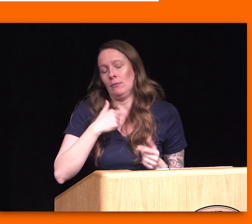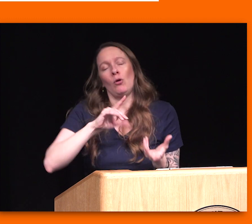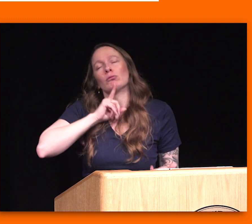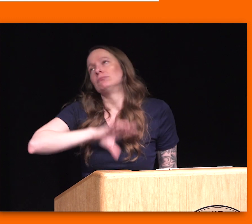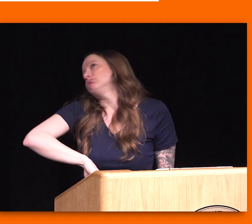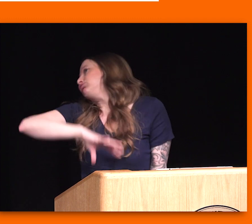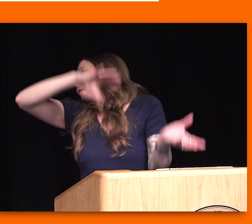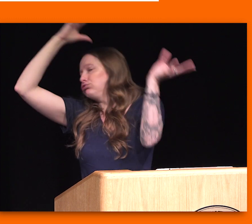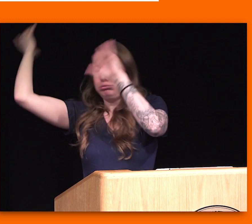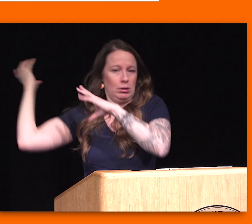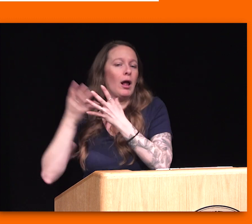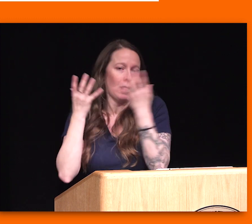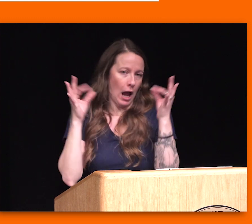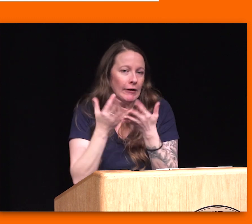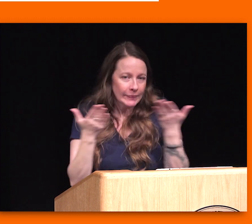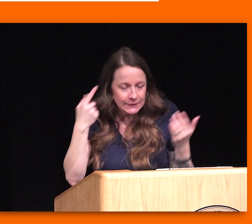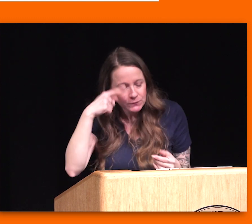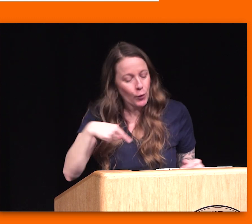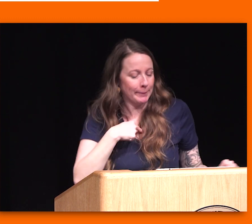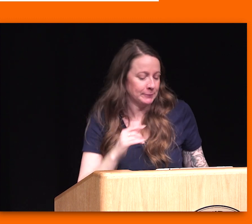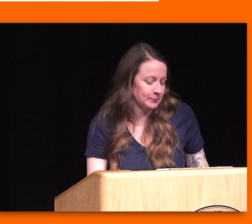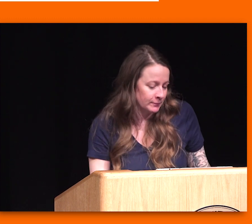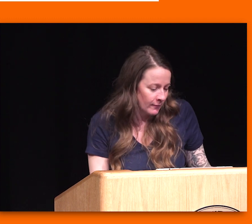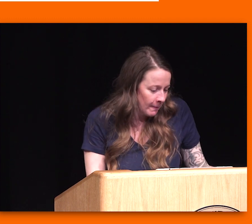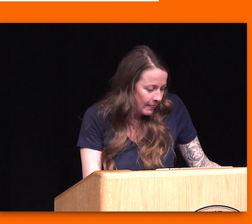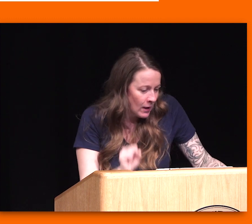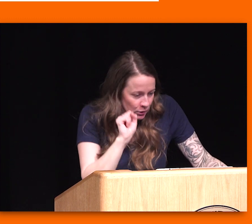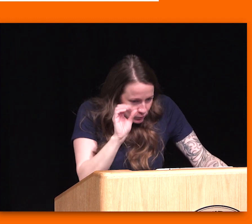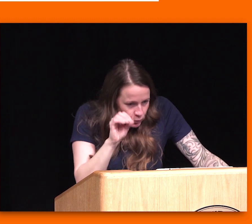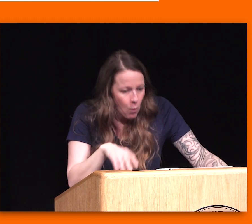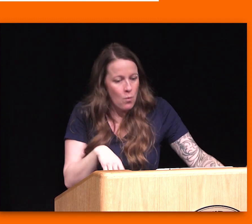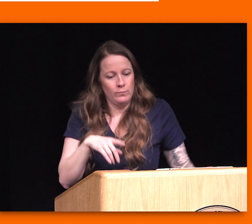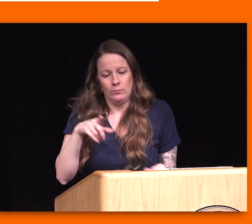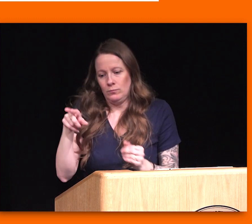I mean, for so many people, but myself included. That disrupted a lot of things for me.